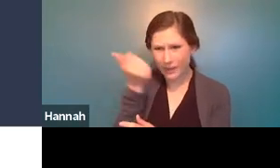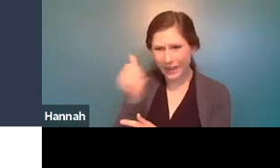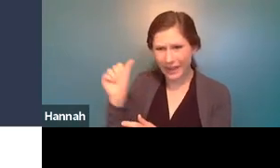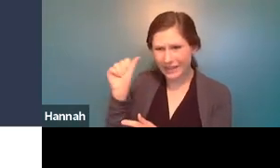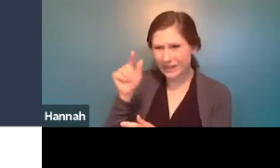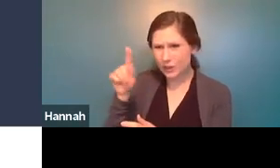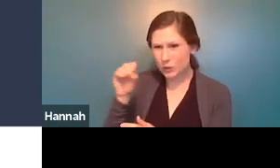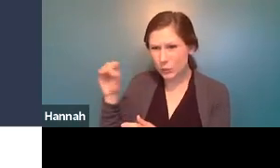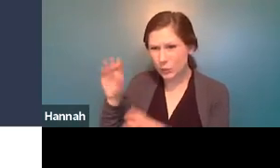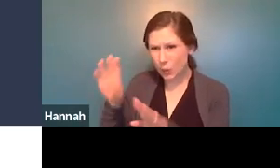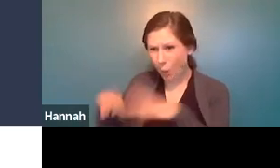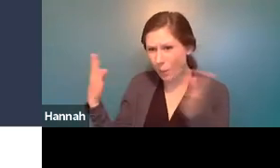country or aquariums.